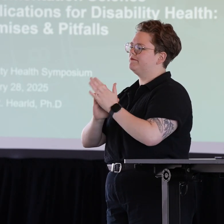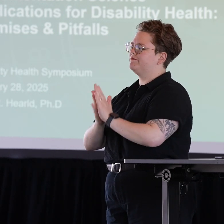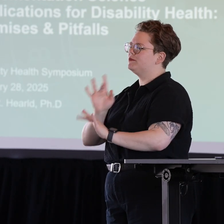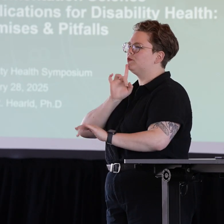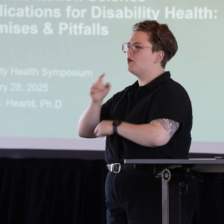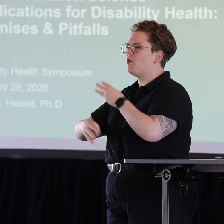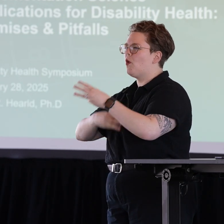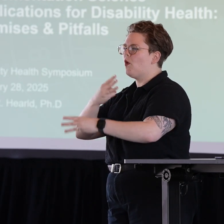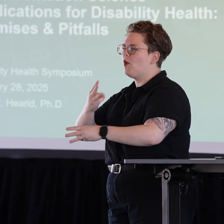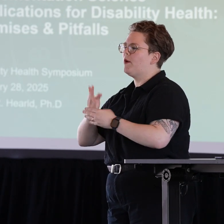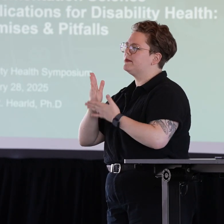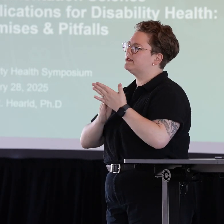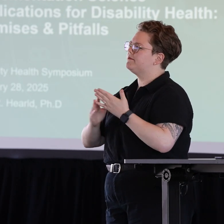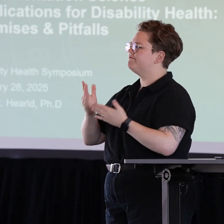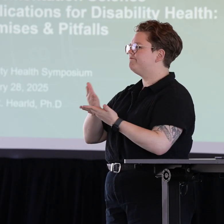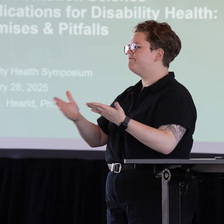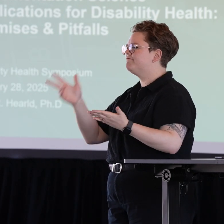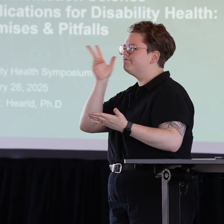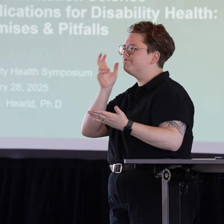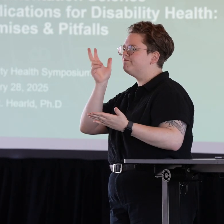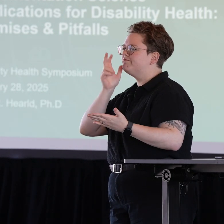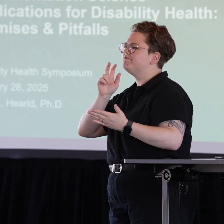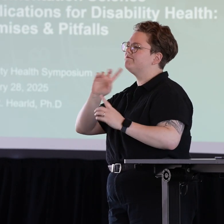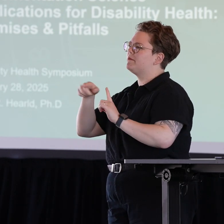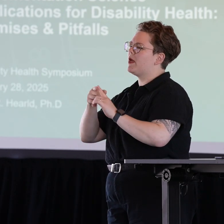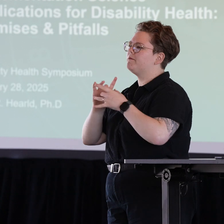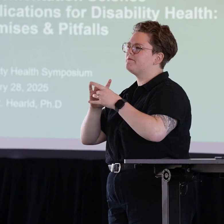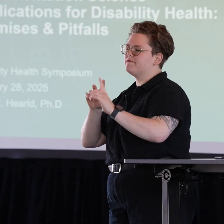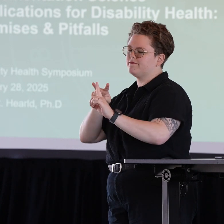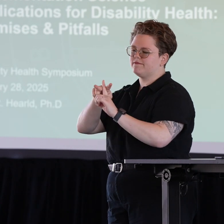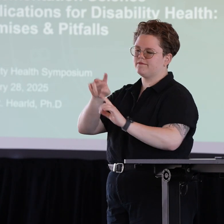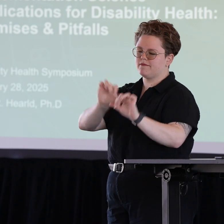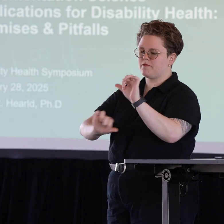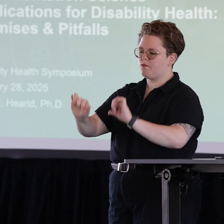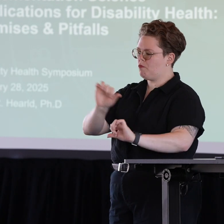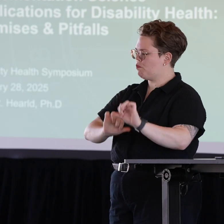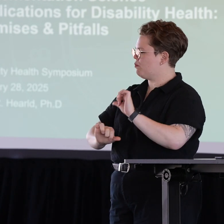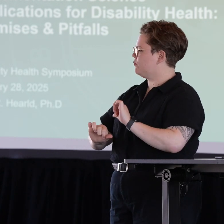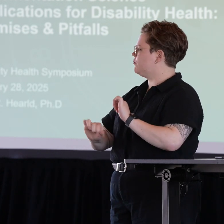some of the things you've been hearing about as it relates to implementation science, and really kind of talk about what I